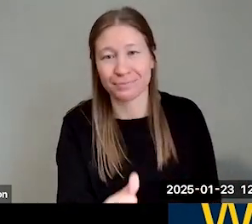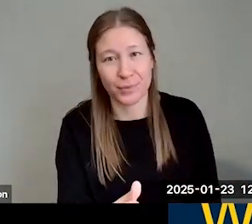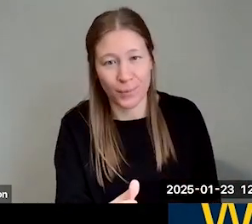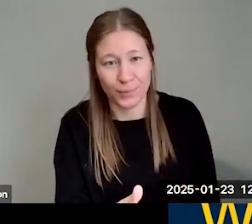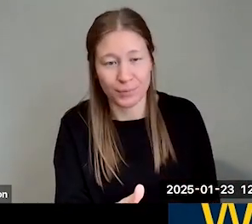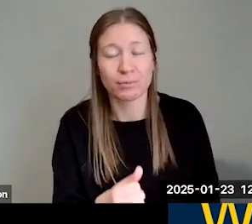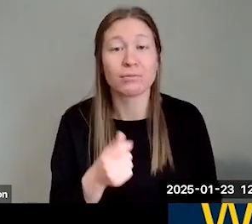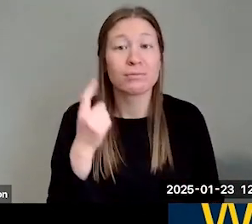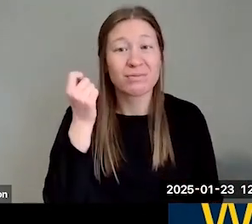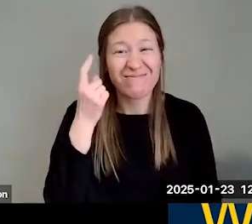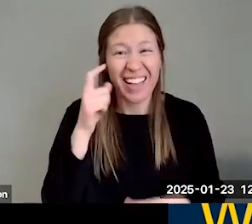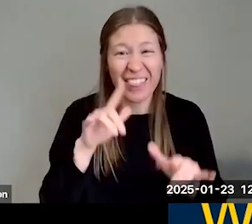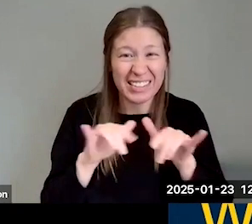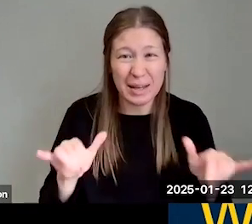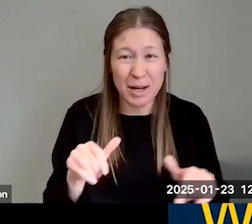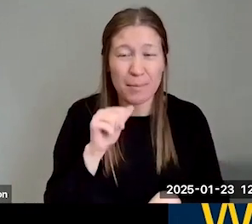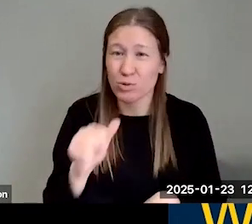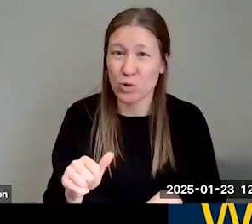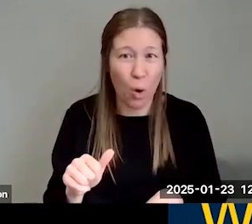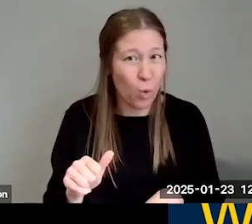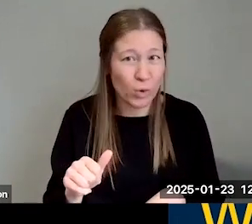also please don't provide full medical records.